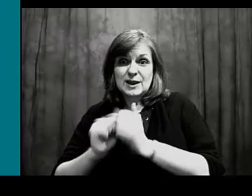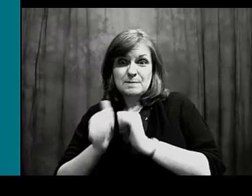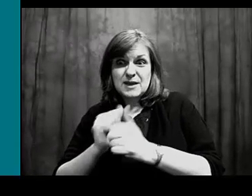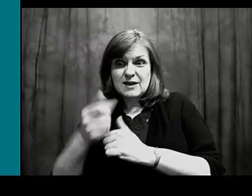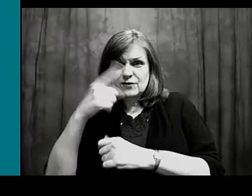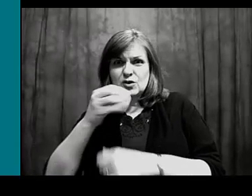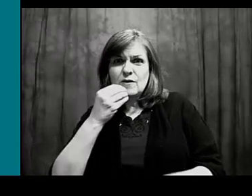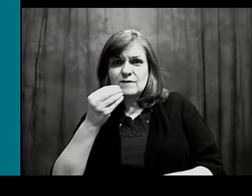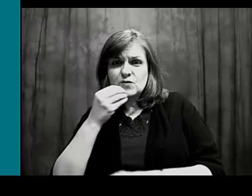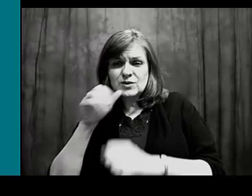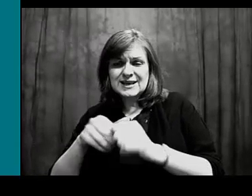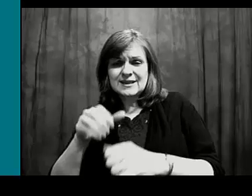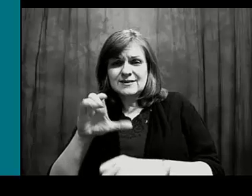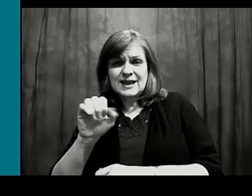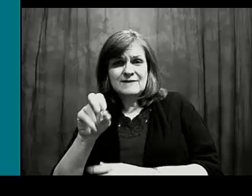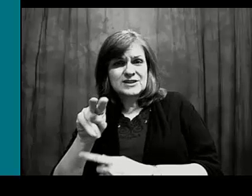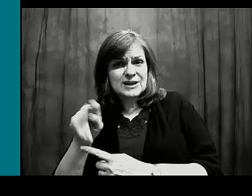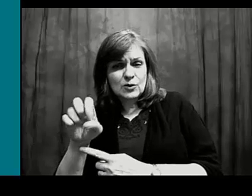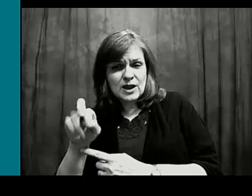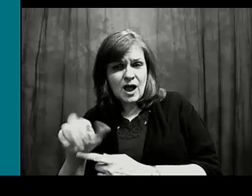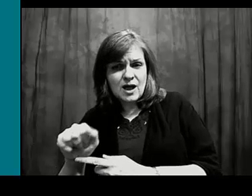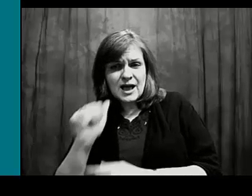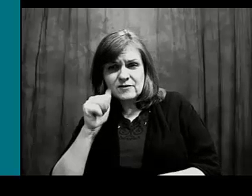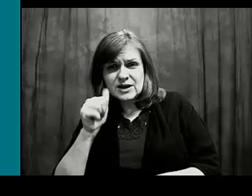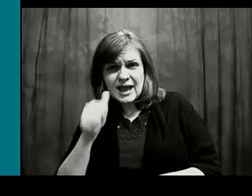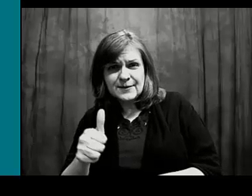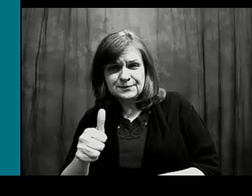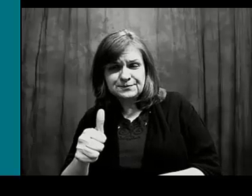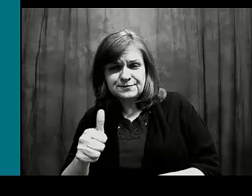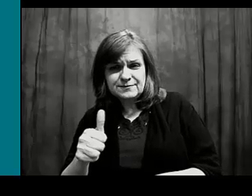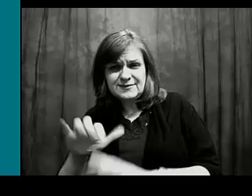food in the cafeteria every single day!!